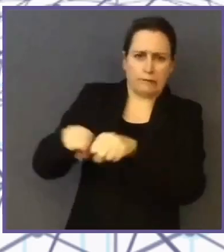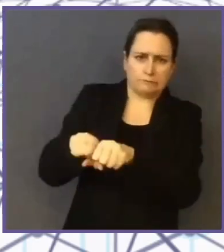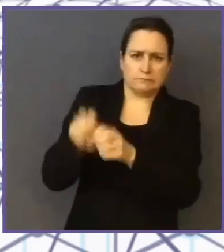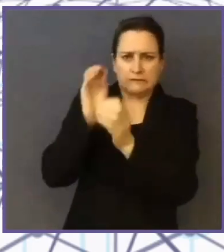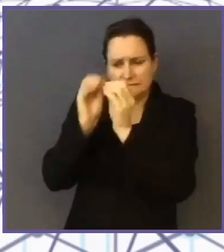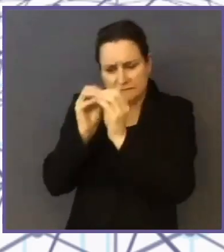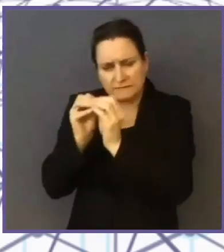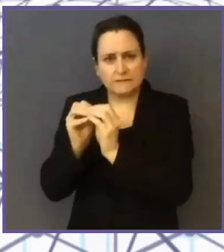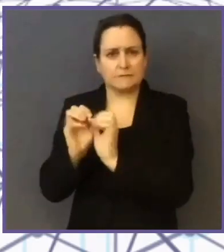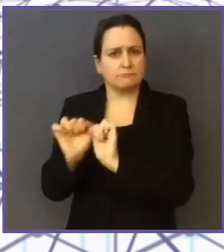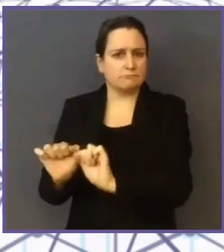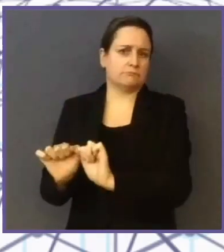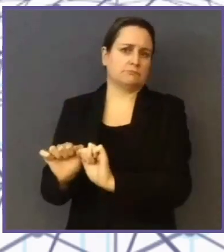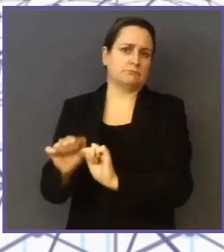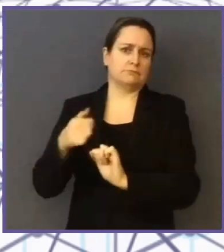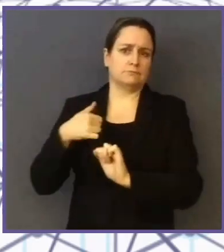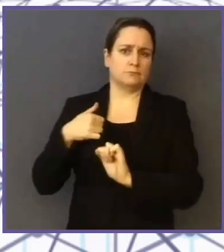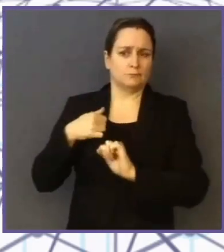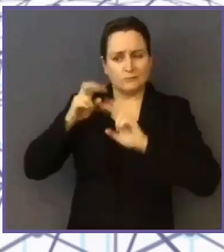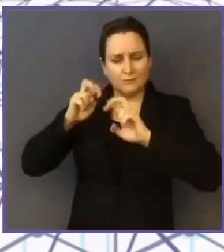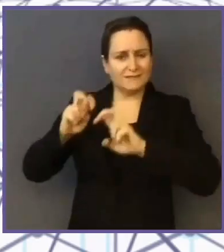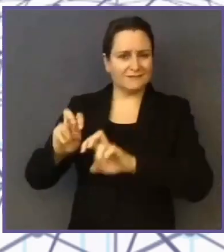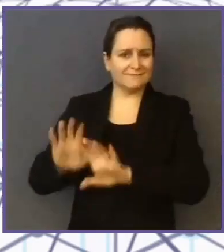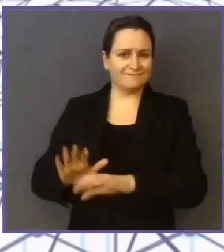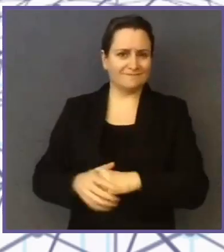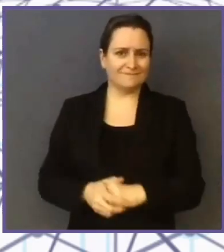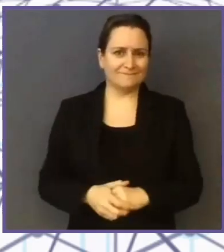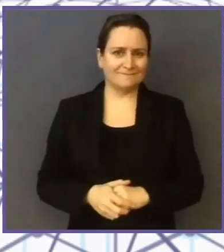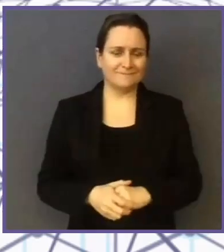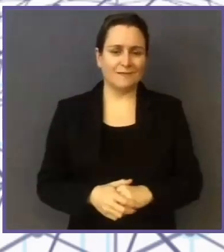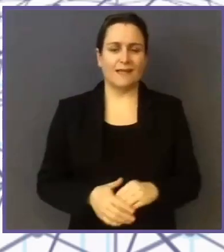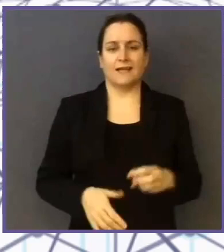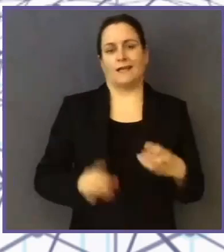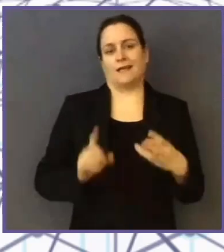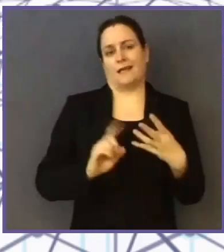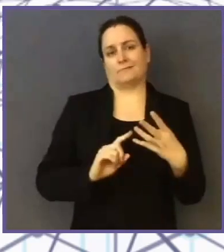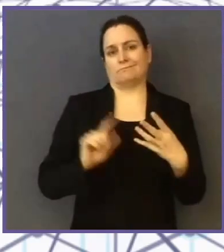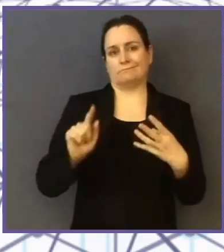These need to be investigated, as well as understanding how global expertise, both institutional